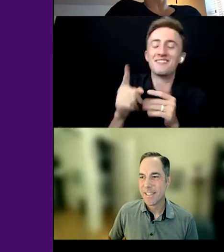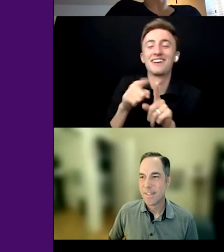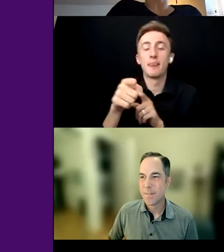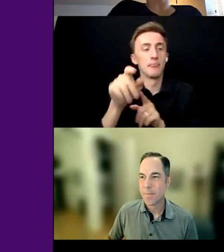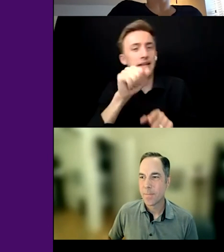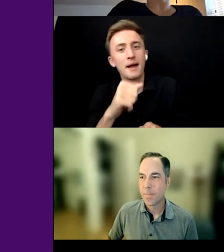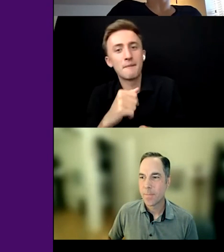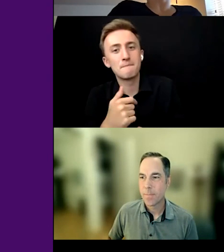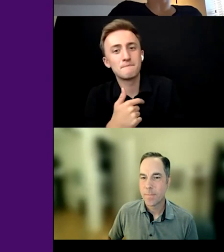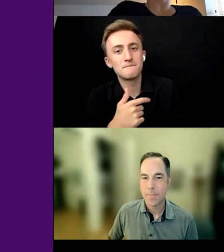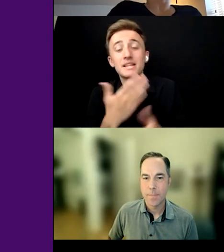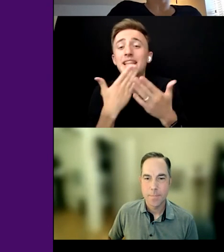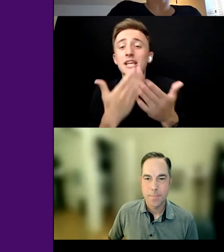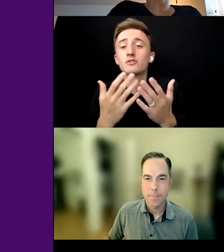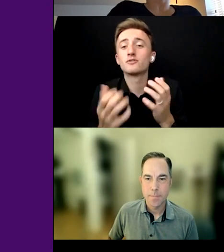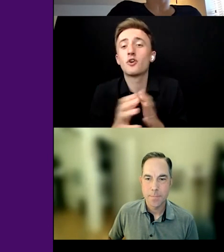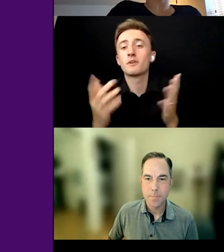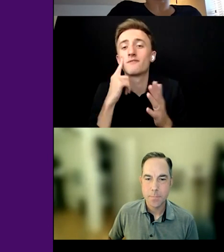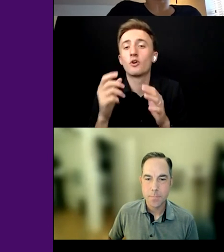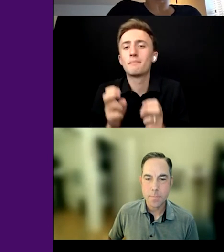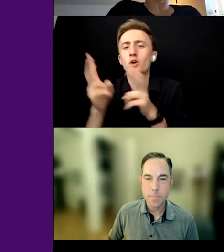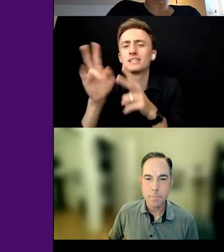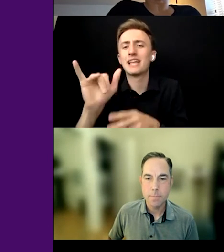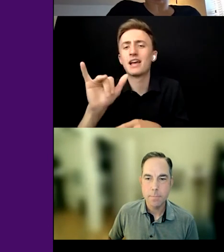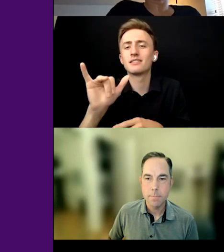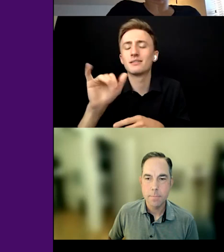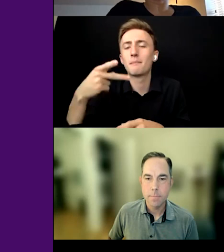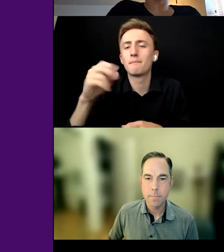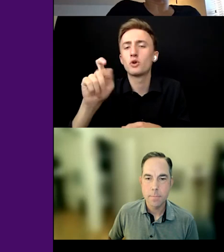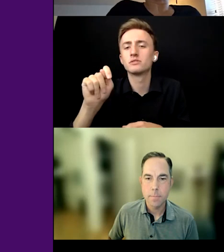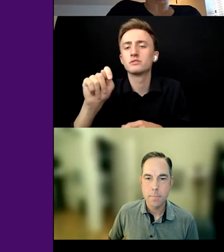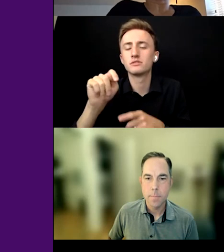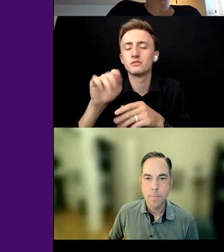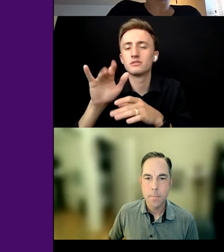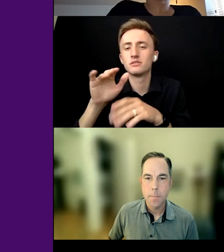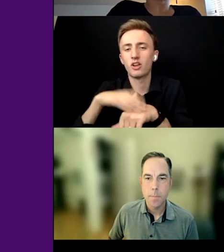on and thank you for posting the post that I wrote on this, and yes, please go do take